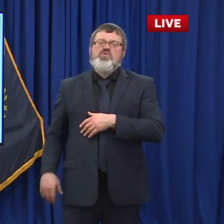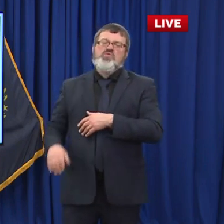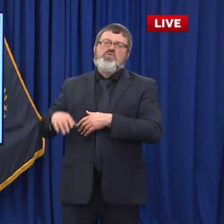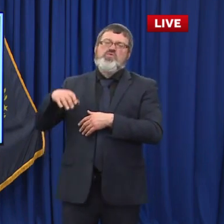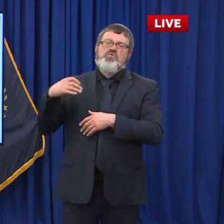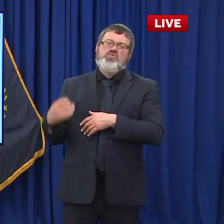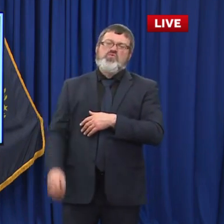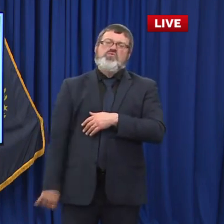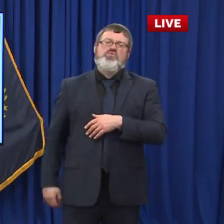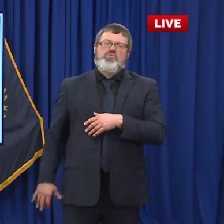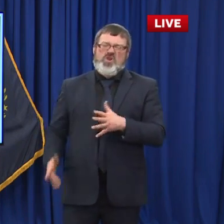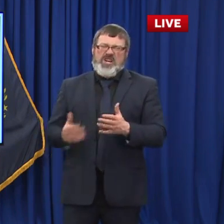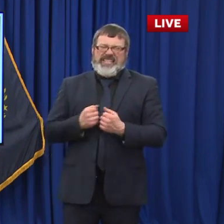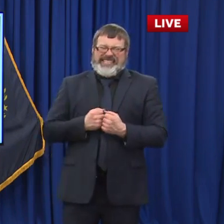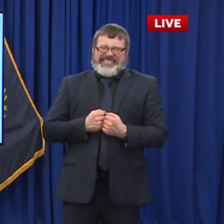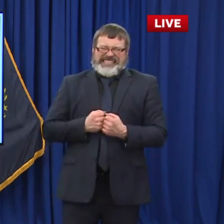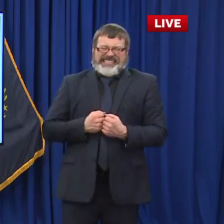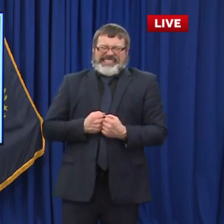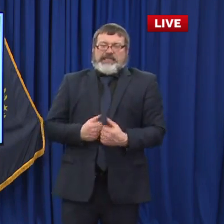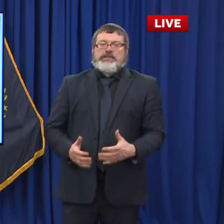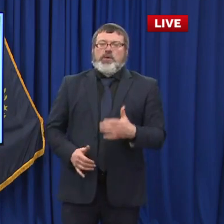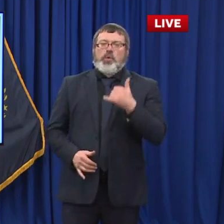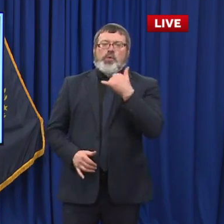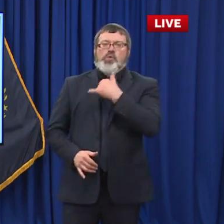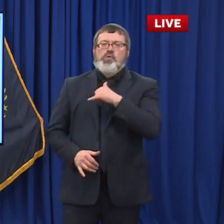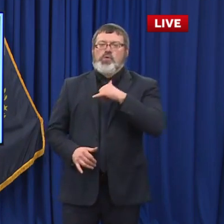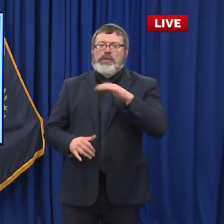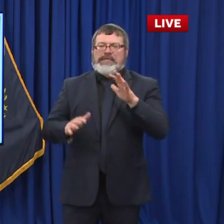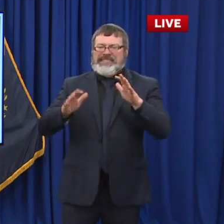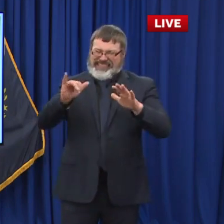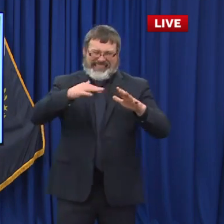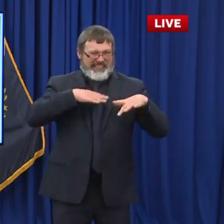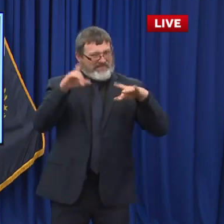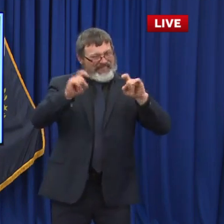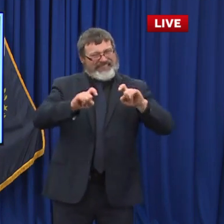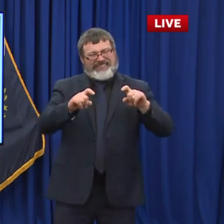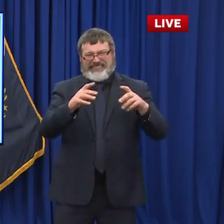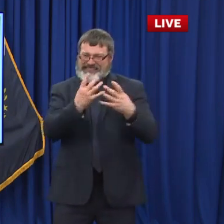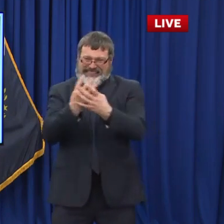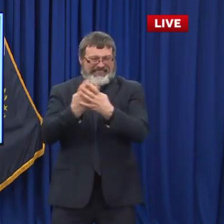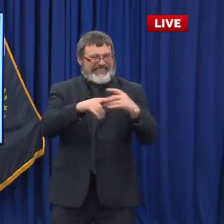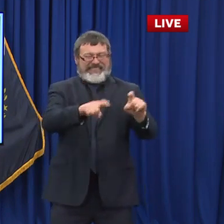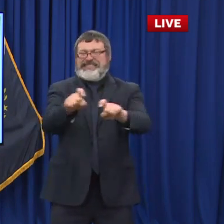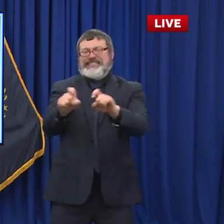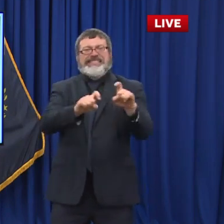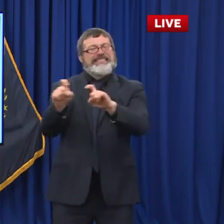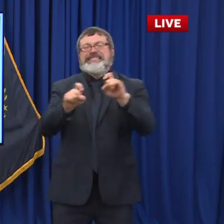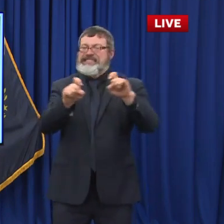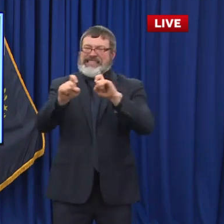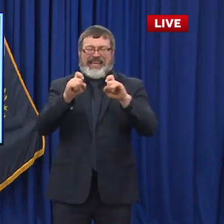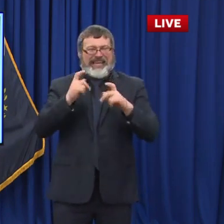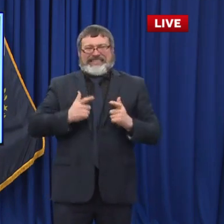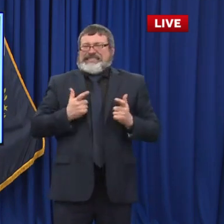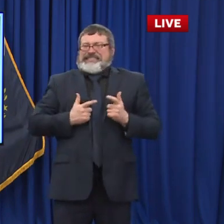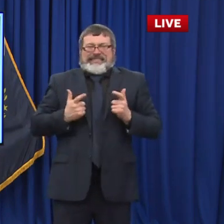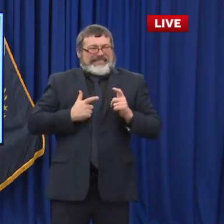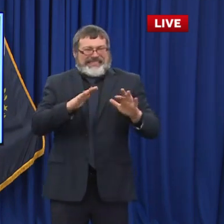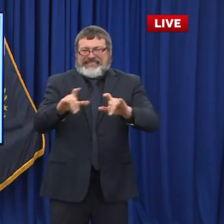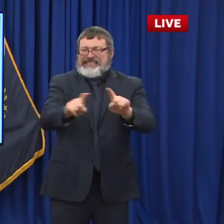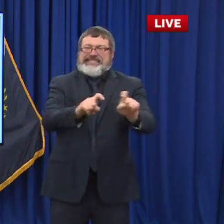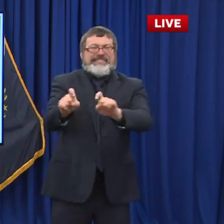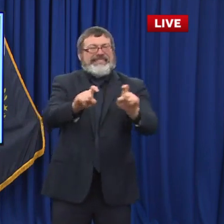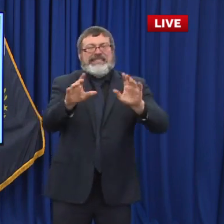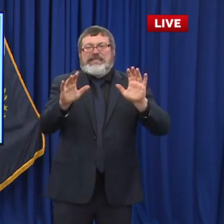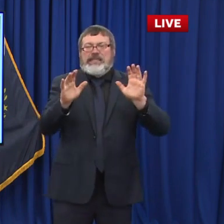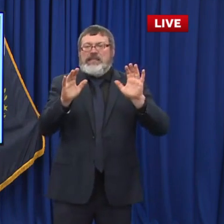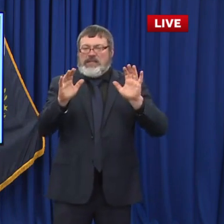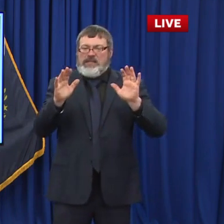SOMETIMES JUST DOING EVERYTHING THEY CAN TO VIABLE WITHIN THEIR OWN FACILITIES AND TAKE CARE OF THOSE PATIENTS TESTING, YOU KNOW DOING AN INCREASING THE AMOUNT OF TESTING AND AVAILABILITY FOR